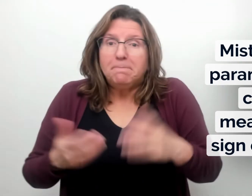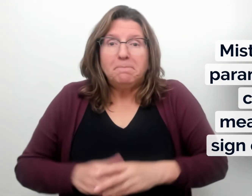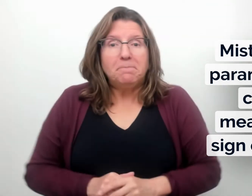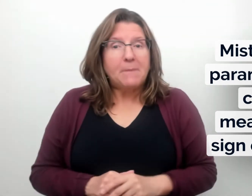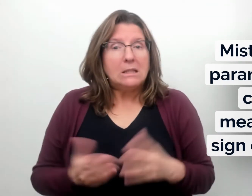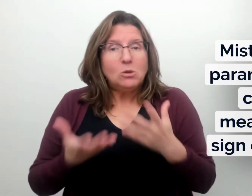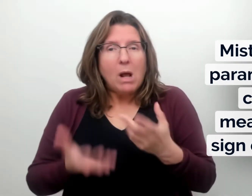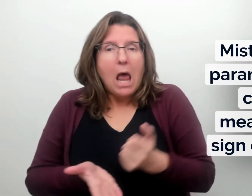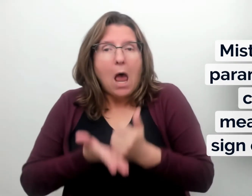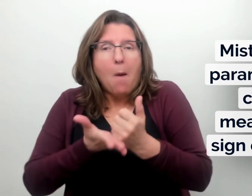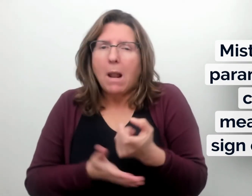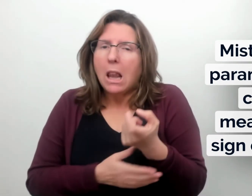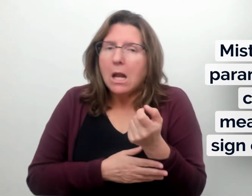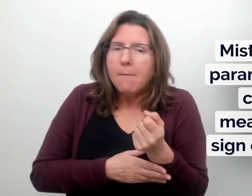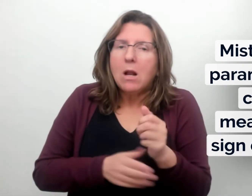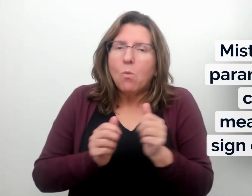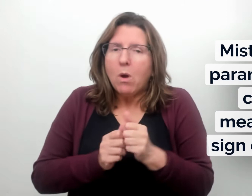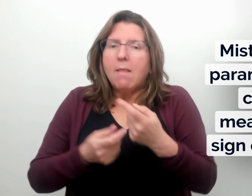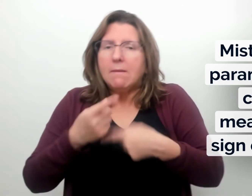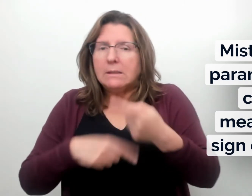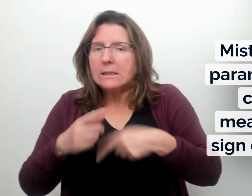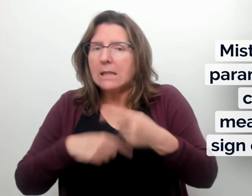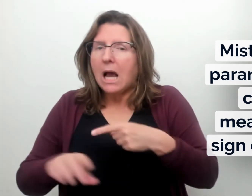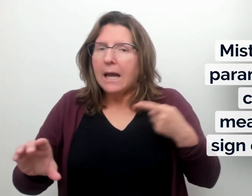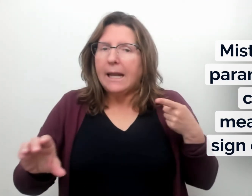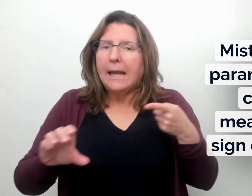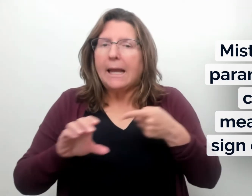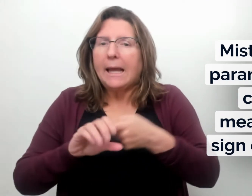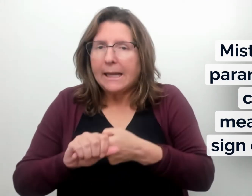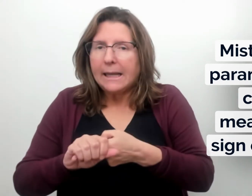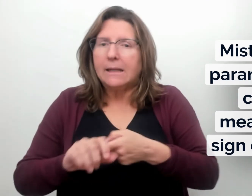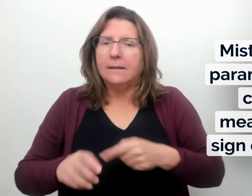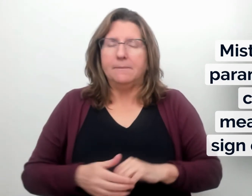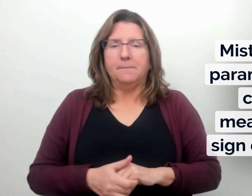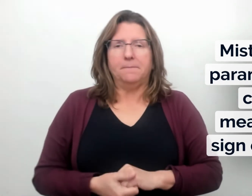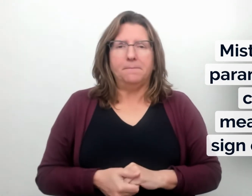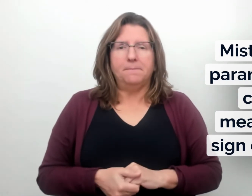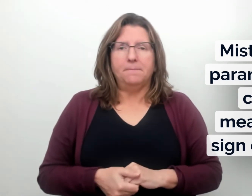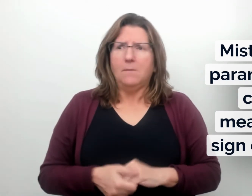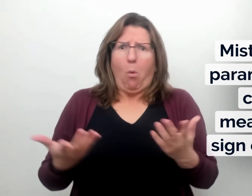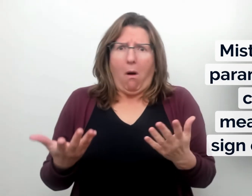I said, 'I just wanted to help out a little bit with clarifying the meaning of that sign.'